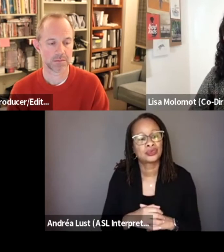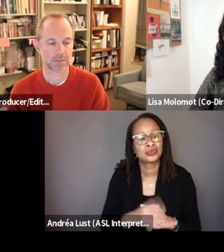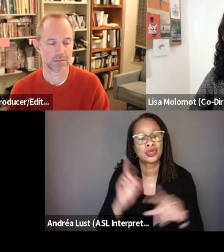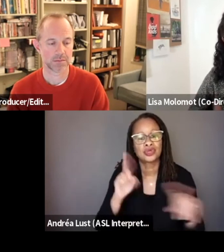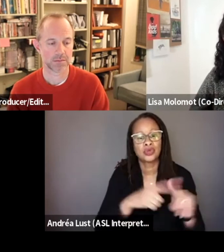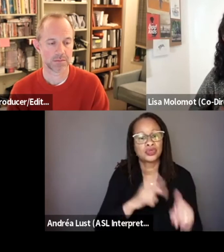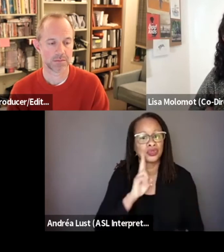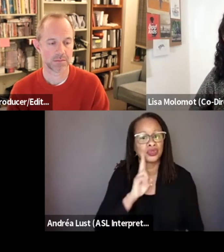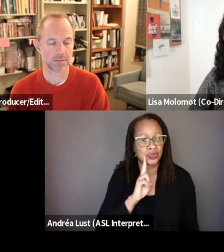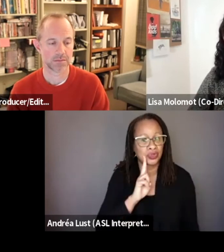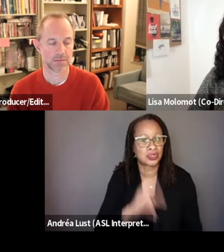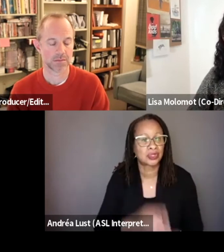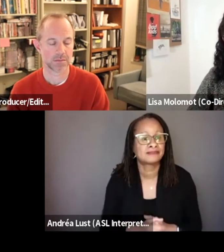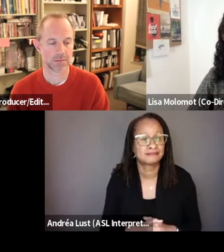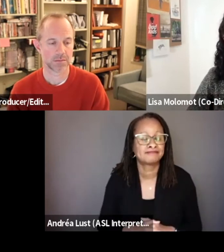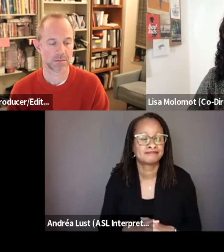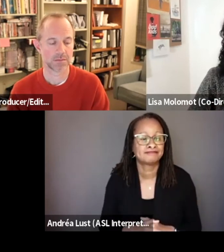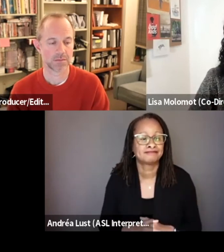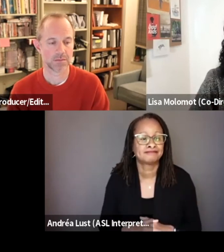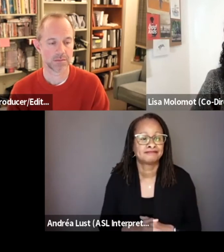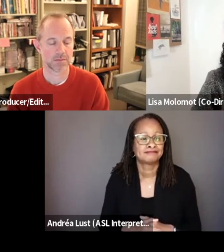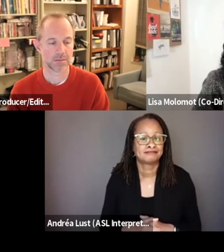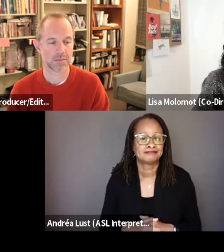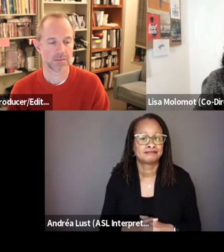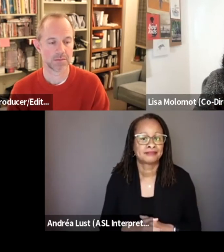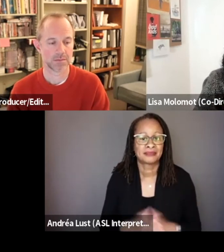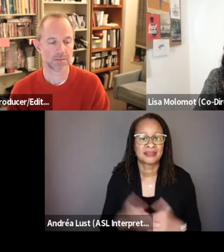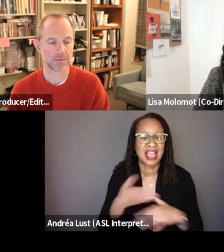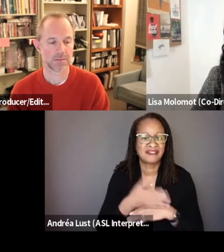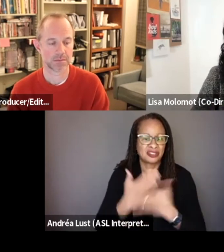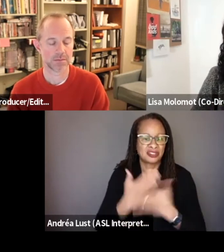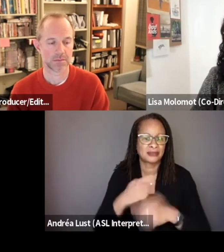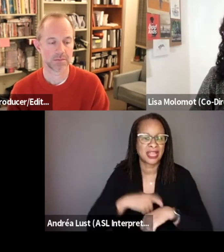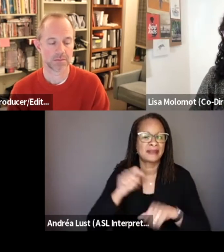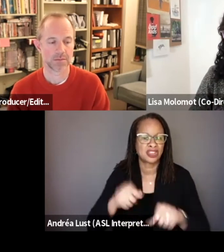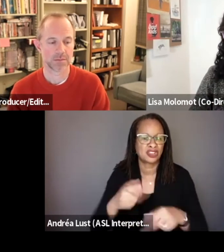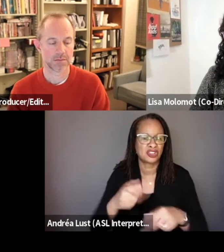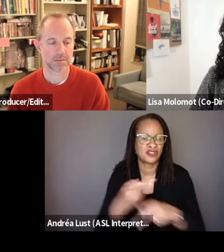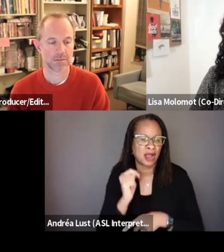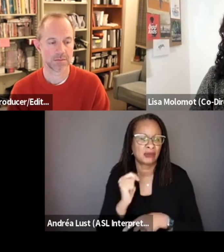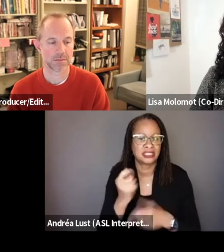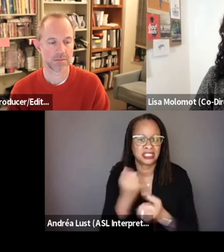I think that after a bit of time, they were able to figure something out.